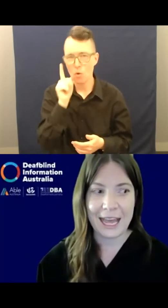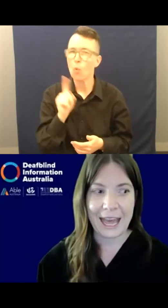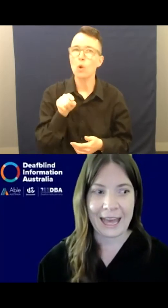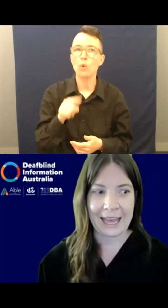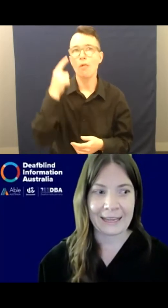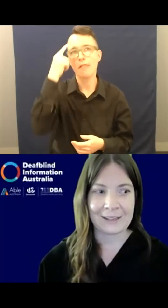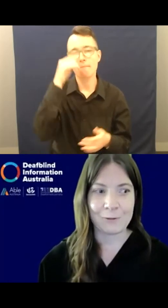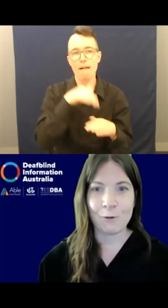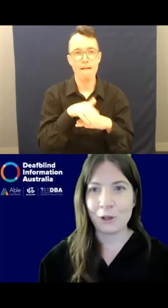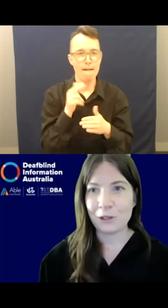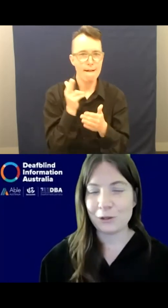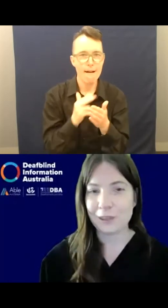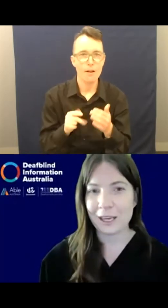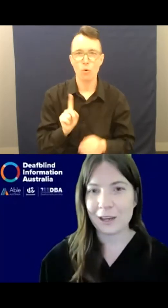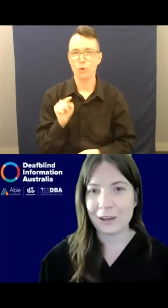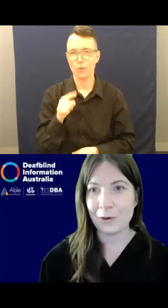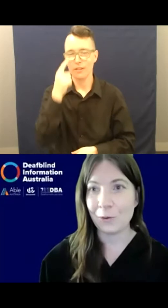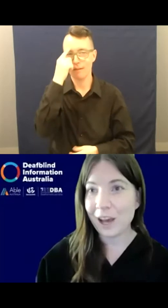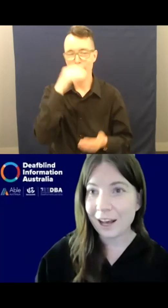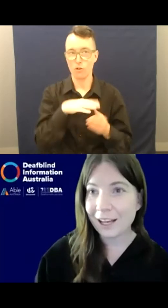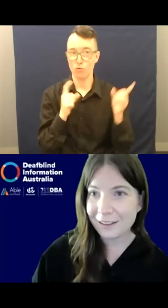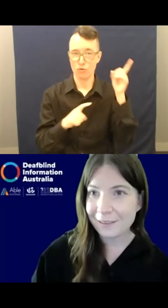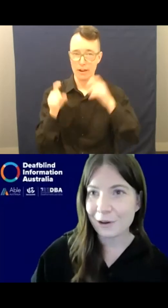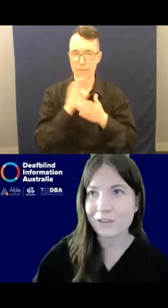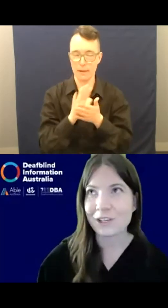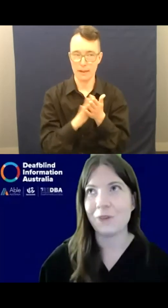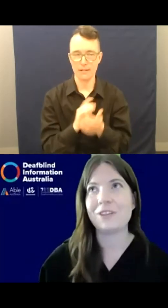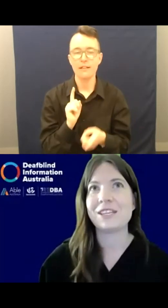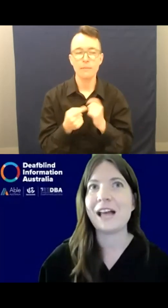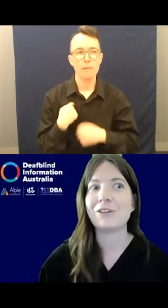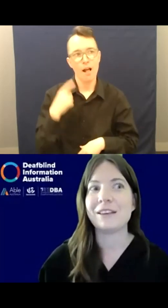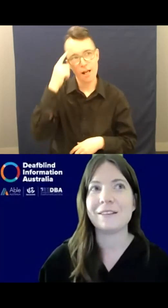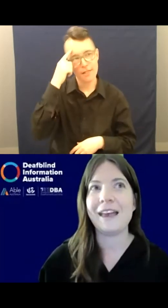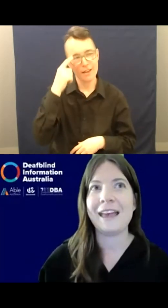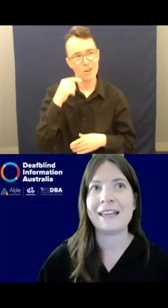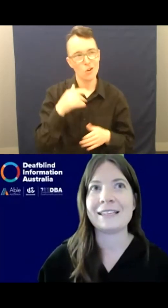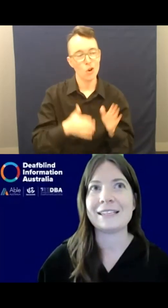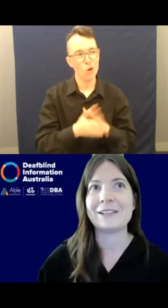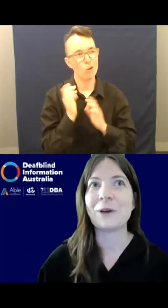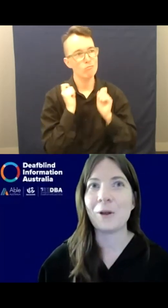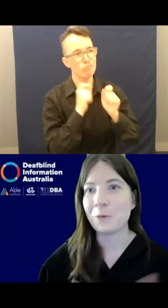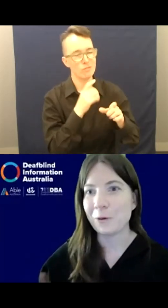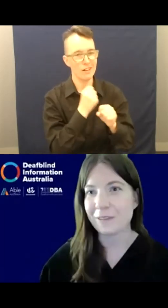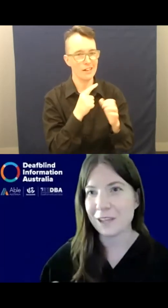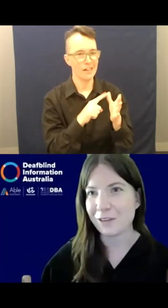And what you think, good art is, we often go into galleries and look on the walls and think of art